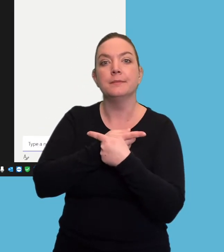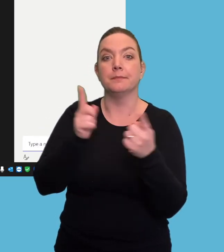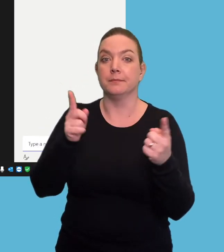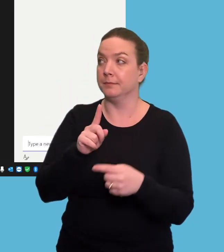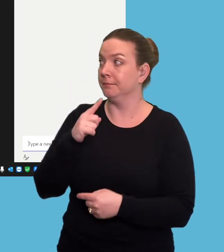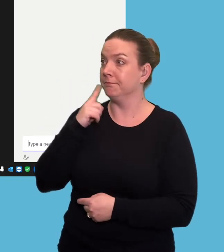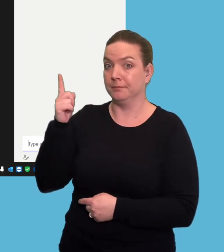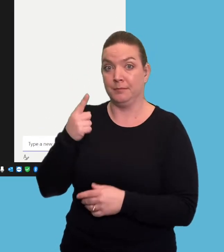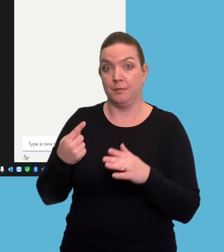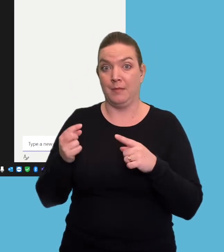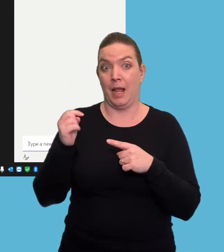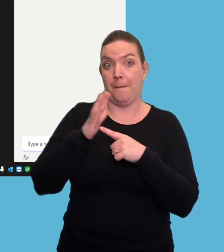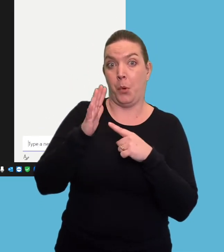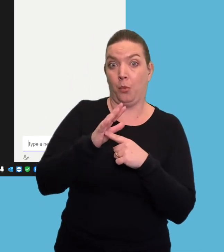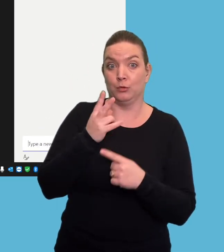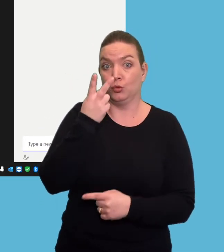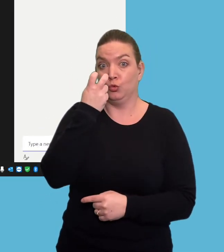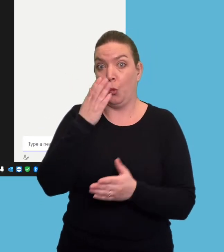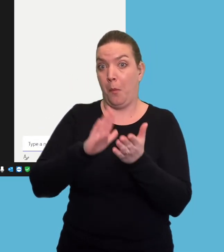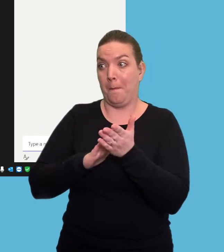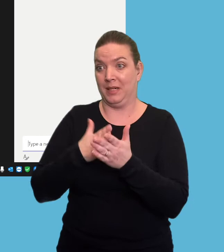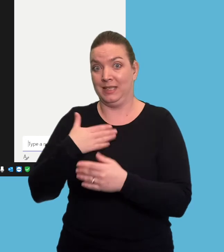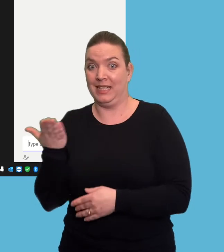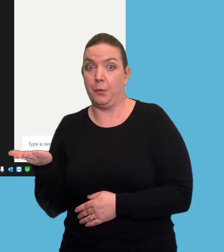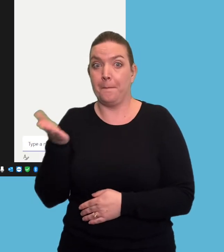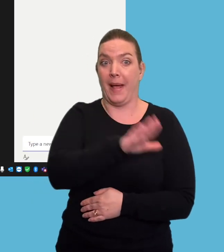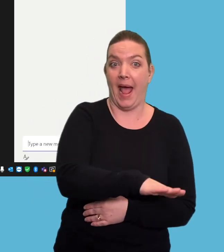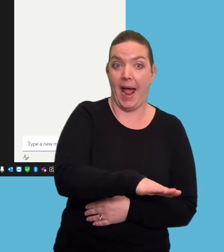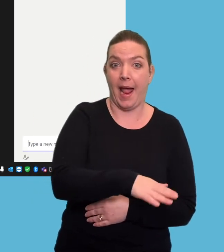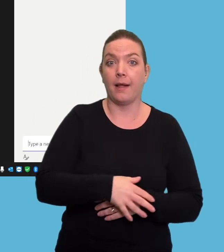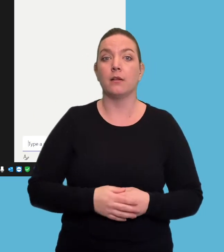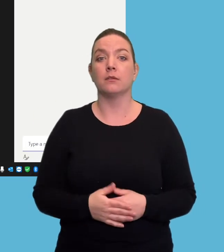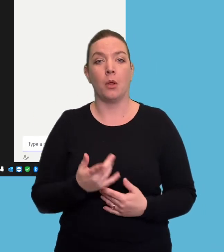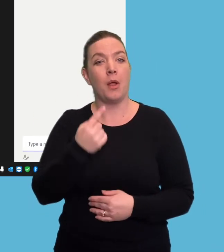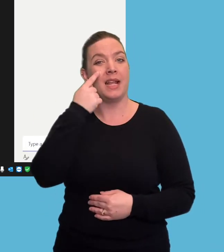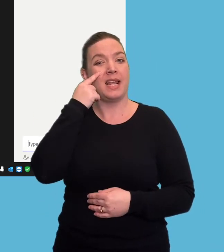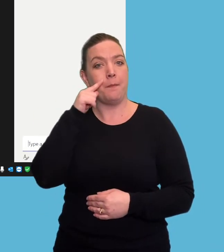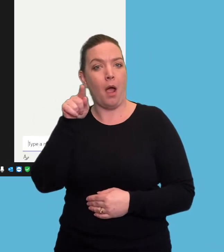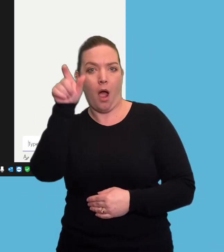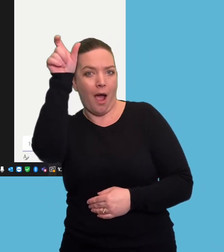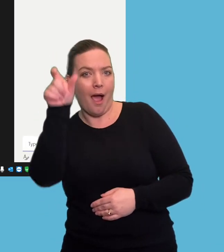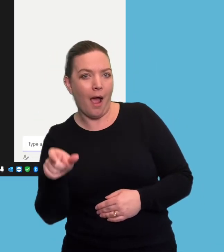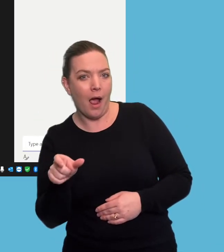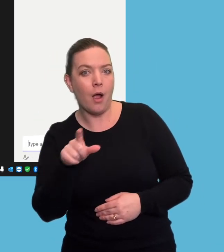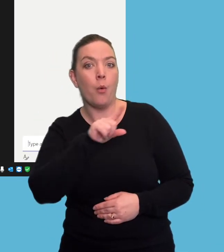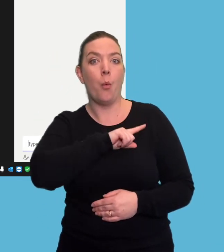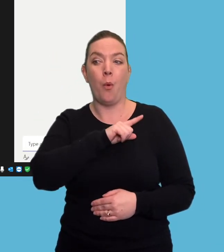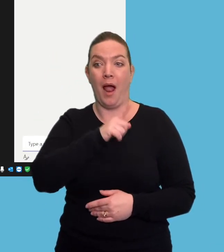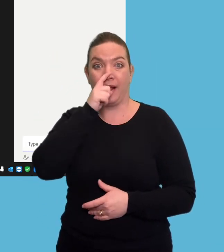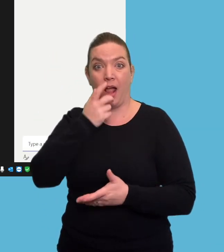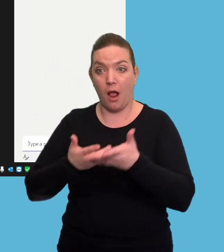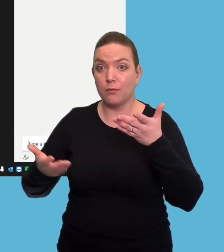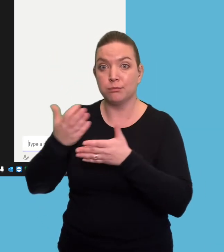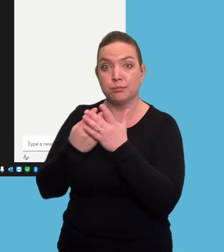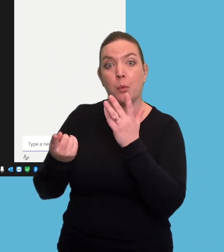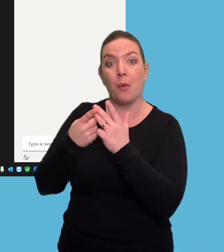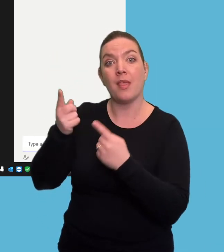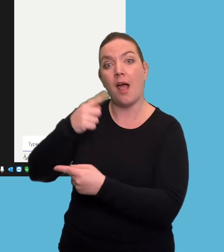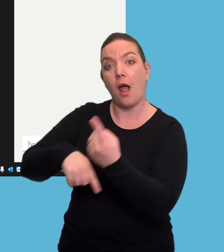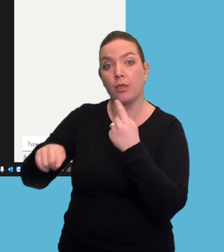They're saying: 'Important. It's two more minutes until we come back to the main room'. Keep an eye on the chat, because it's not only where you can chat with other participants,